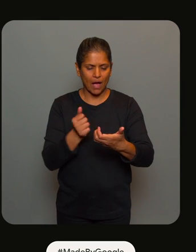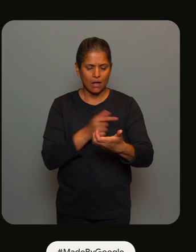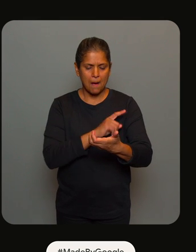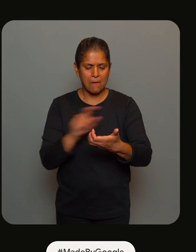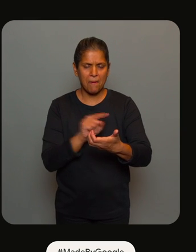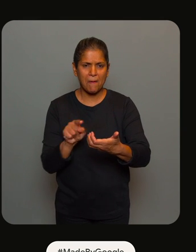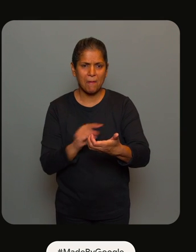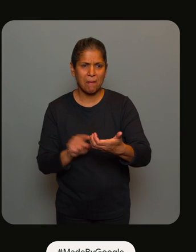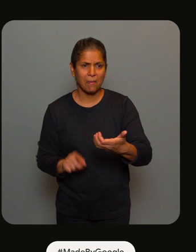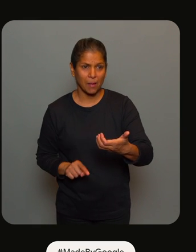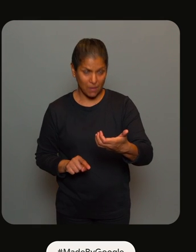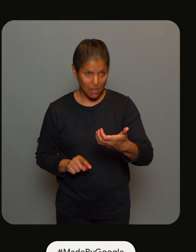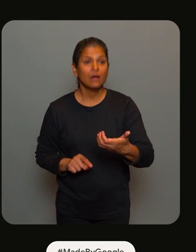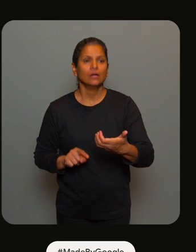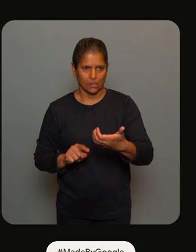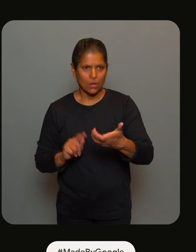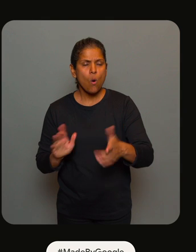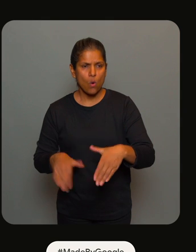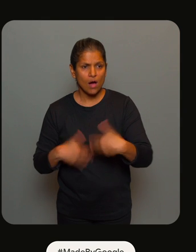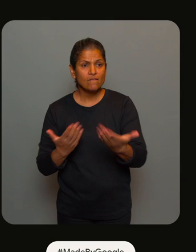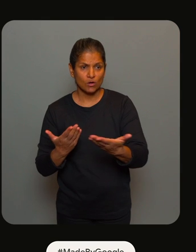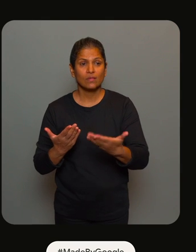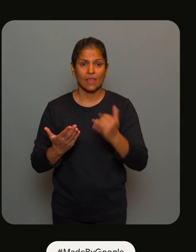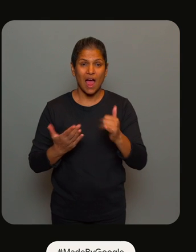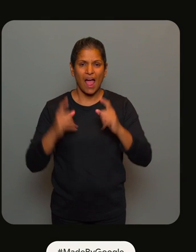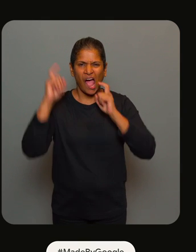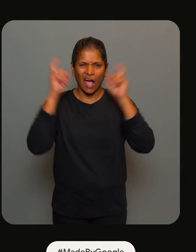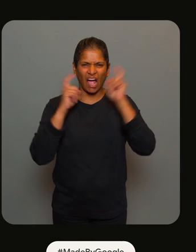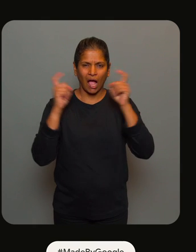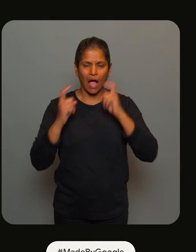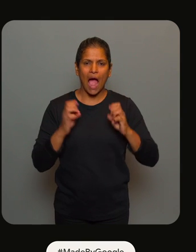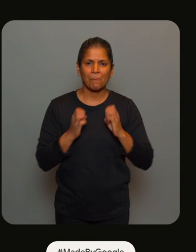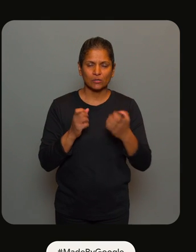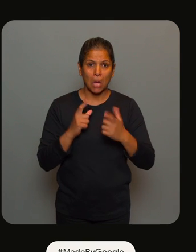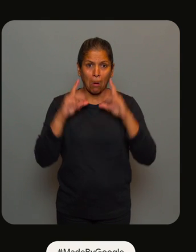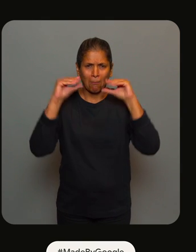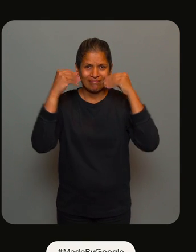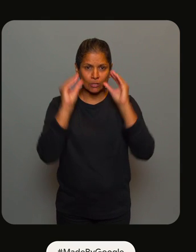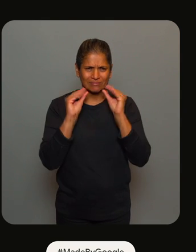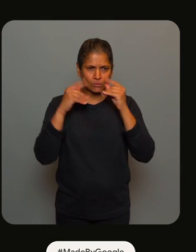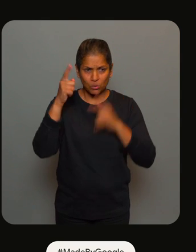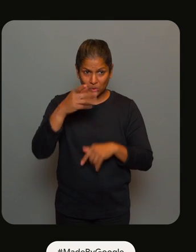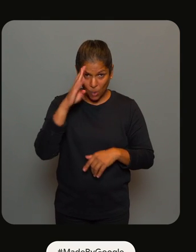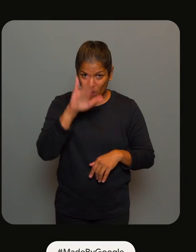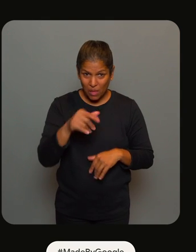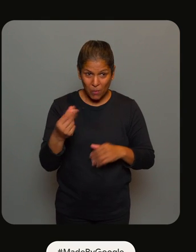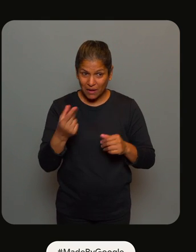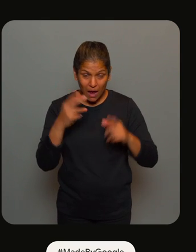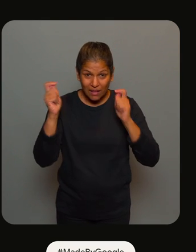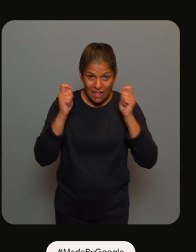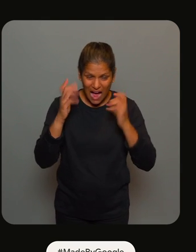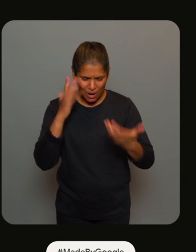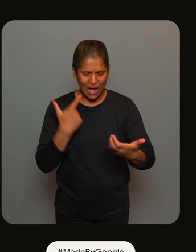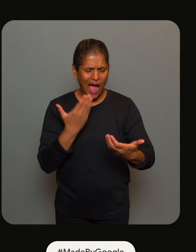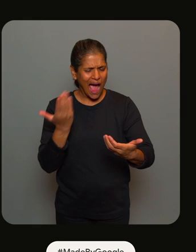suggest relevant emojis to insert, and it’s much more forgiving now in case you don't know the exact name of the emoji you’re looking for.